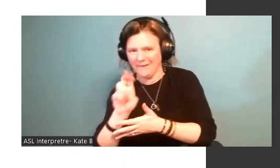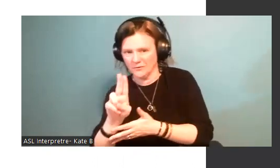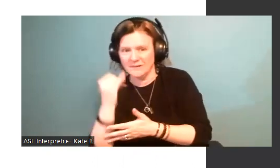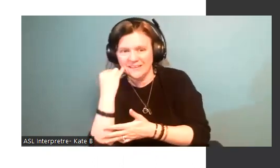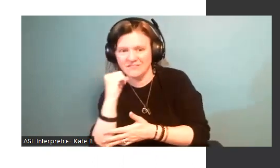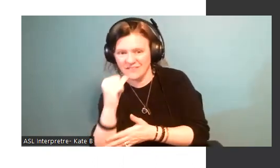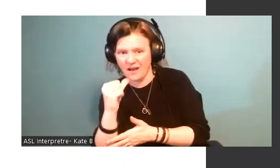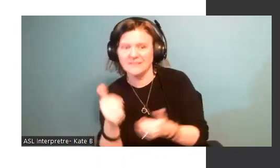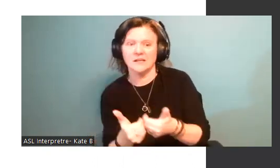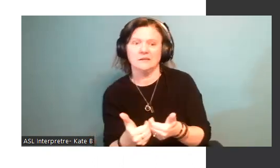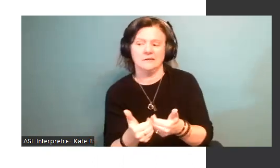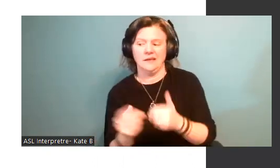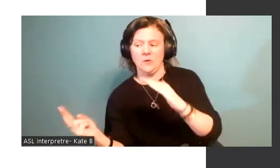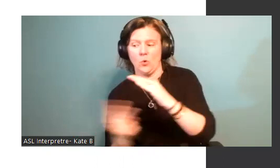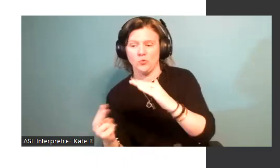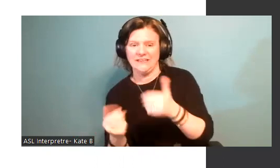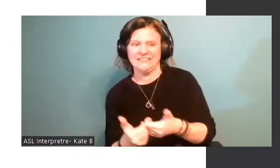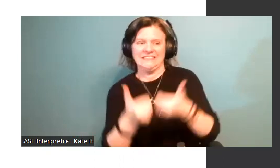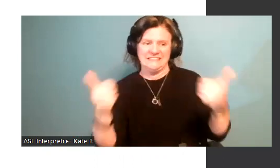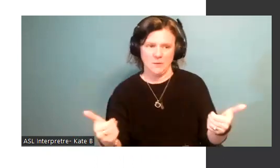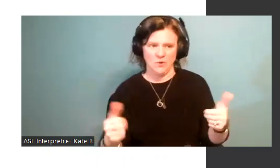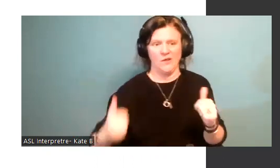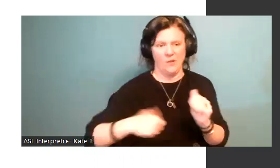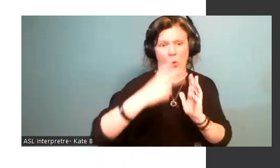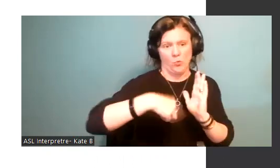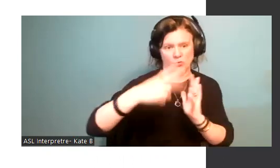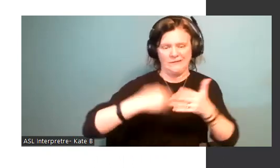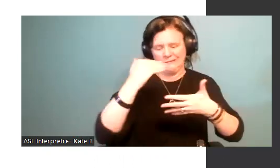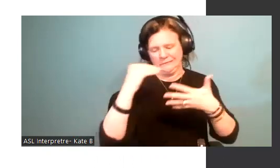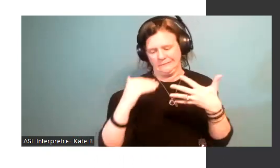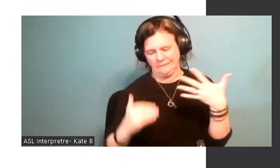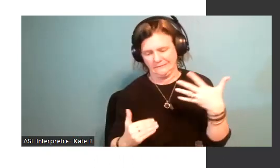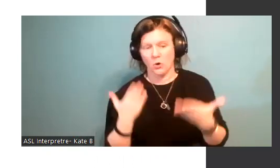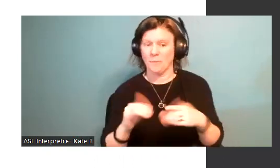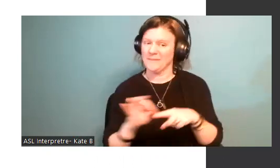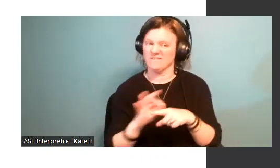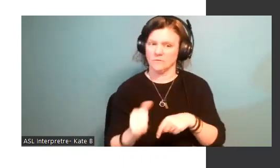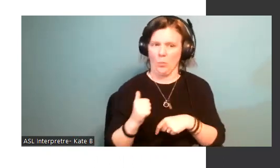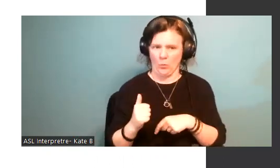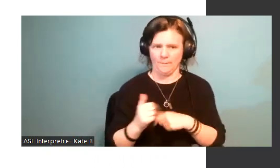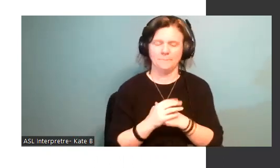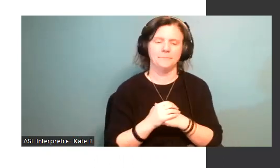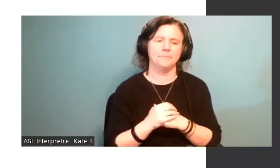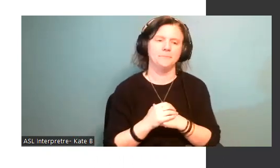links underneath it, the links have to be marked as menu item, so they are treated as part of the